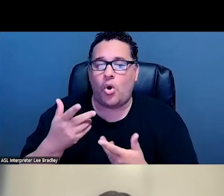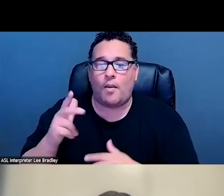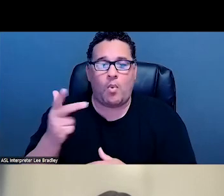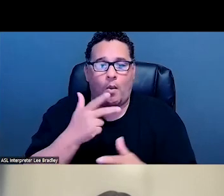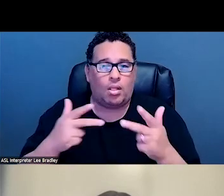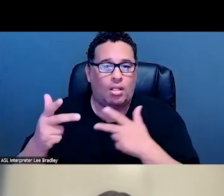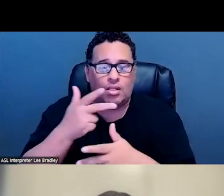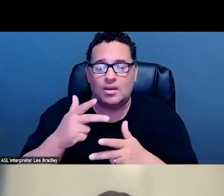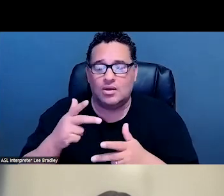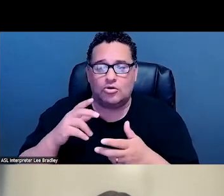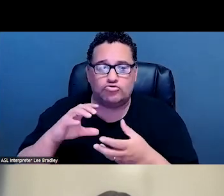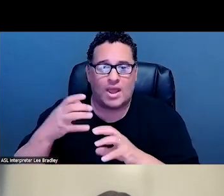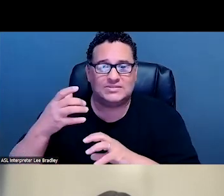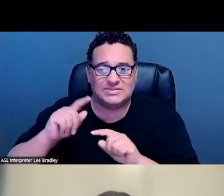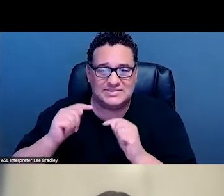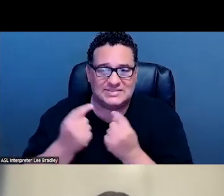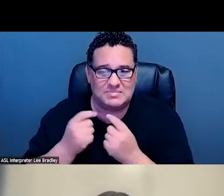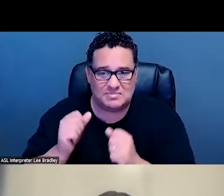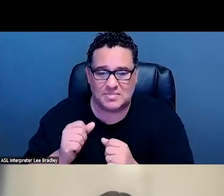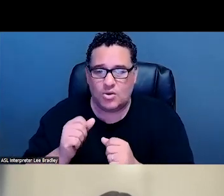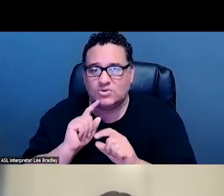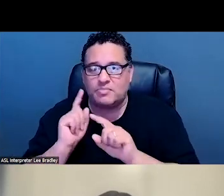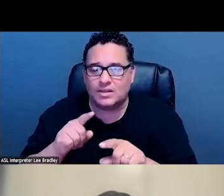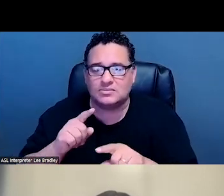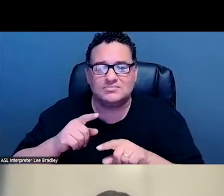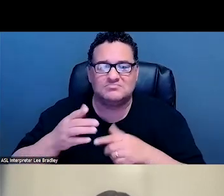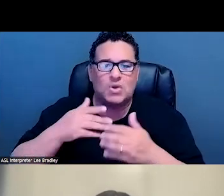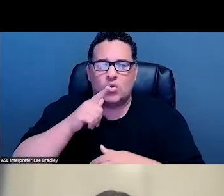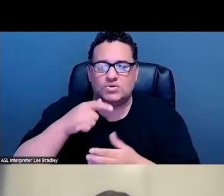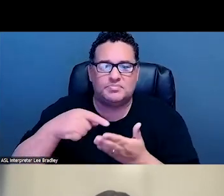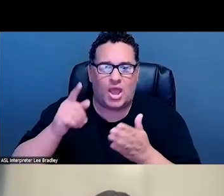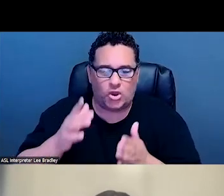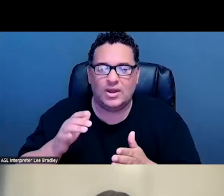REGARDLESS OF, OF WHO THE PAYER IS. THAT'S WHERE IT CAN BE A LITTLE TRICKIER FOR MEDICAID. AND,